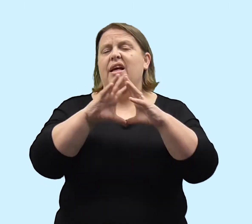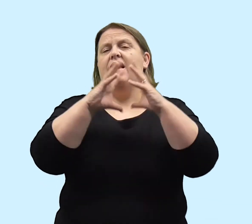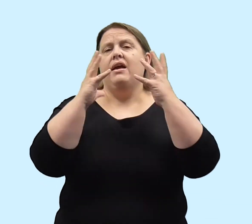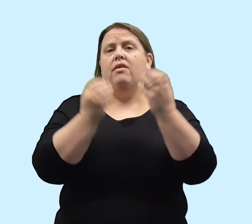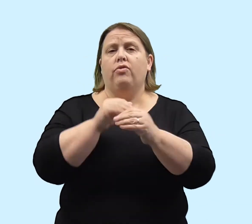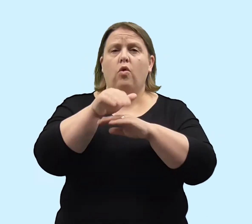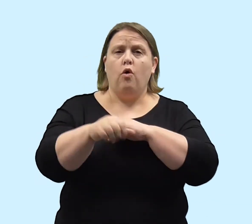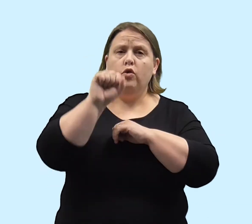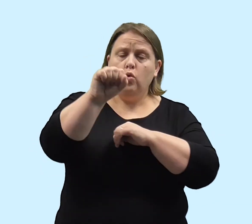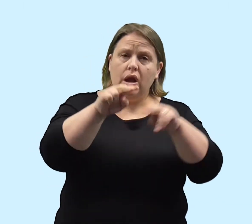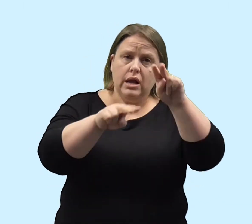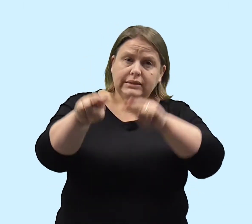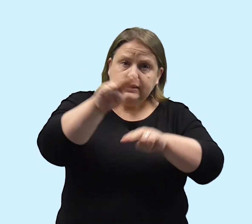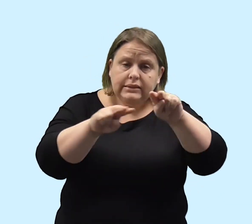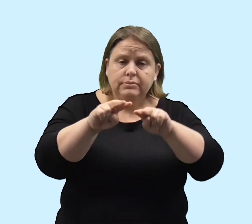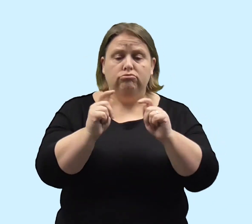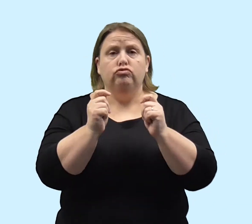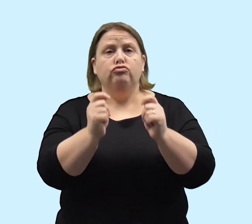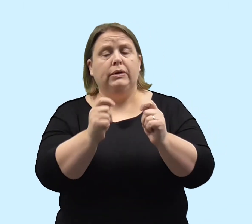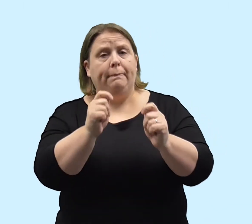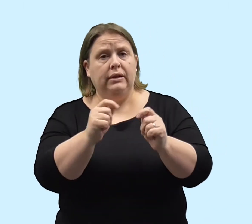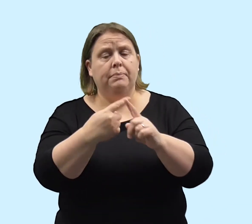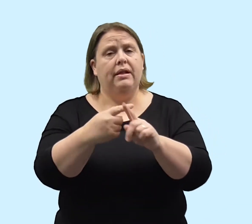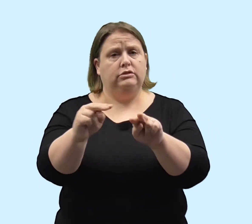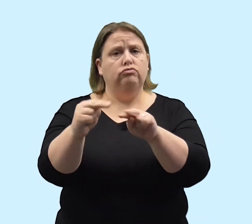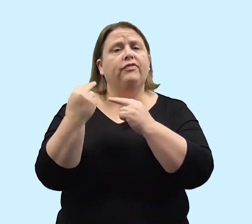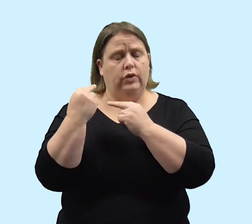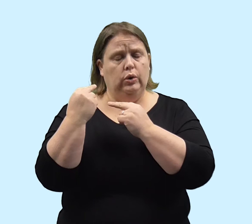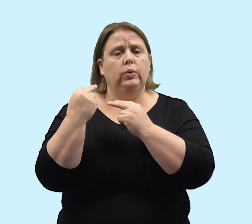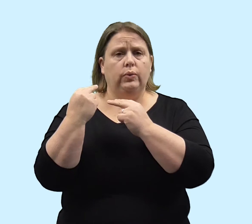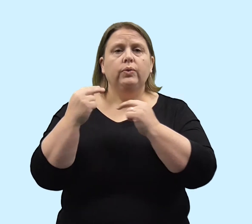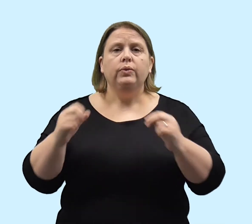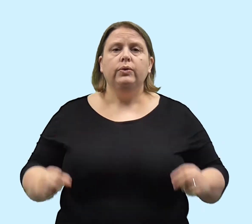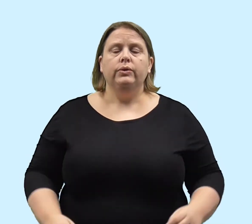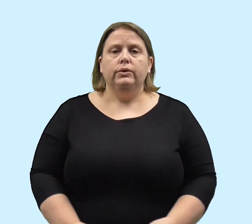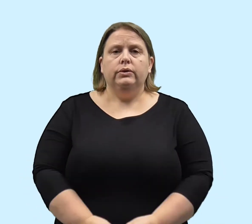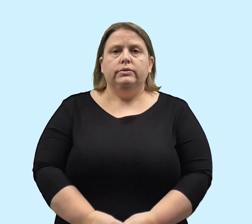and all aspects of your assessment, treatment and review.